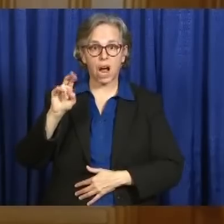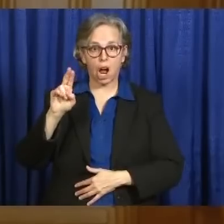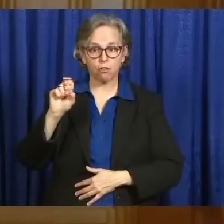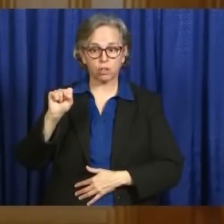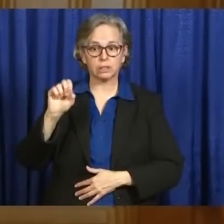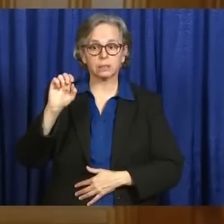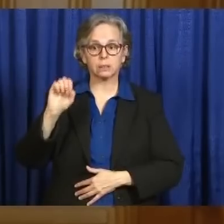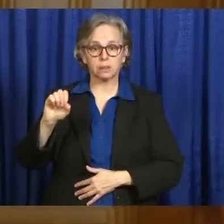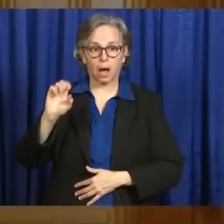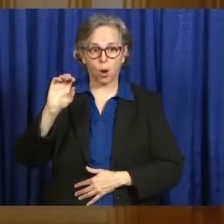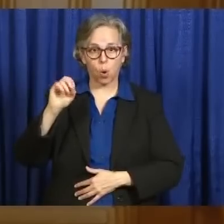CORONAVIRUS.OHIO.